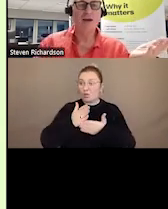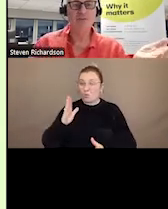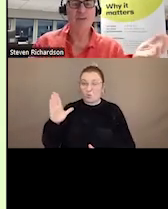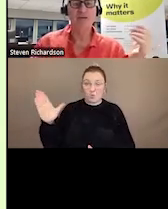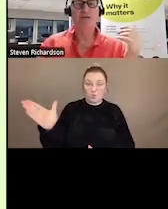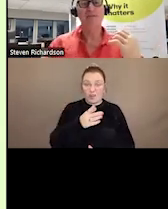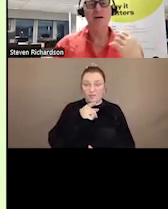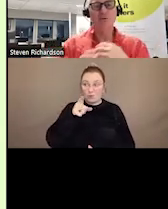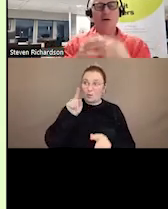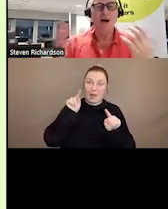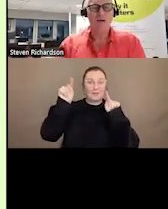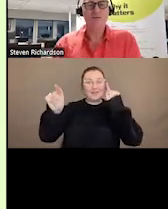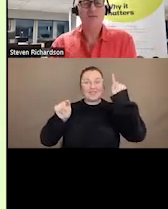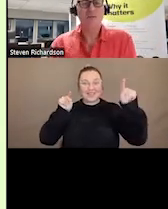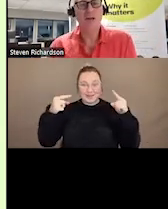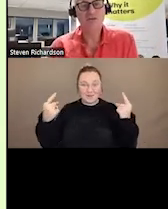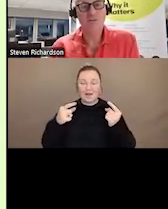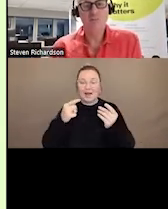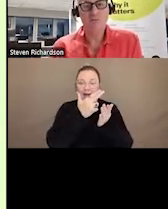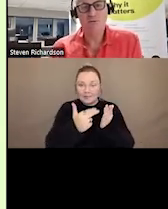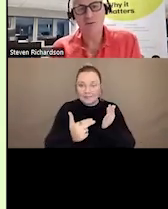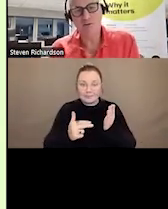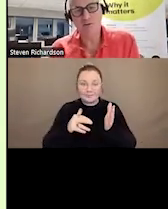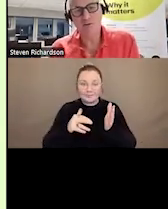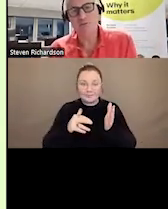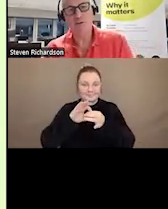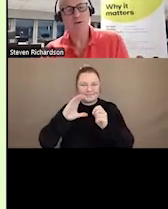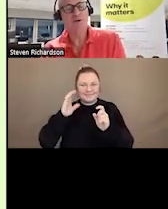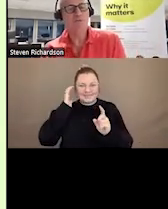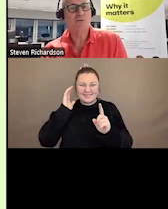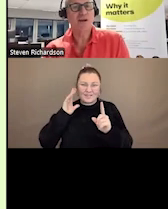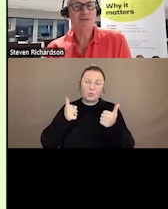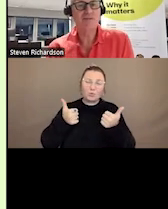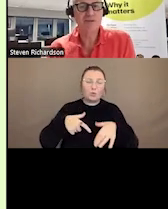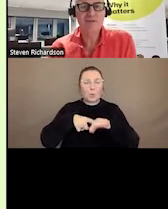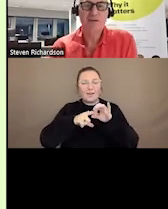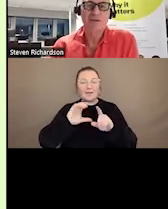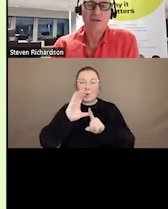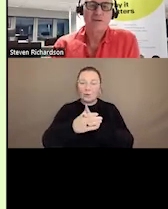out there. Who are artists engaged in the pursuit of quality cultural activities.